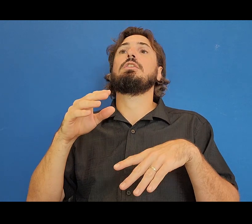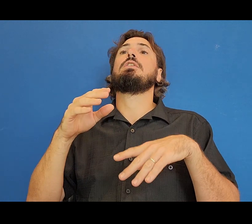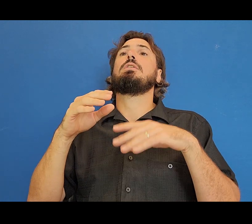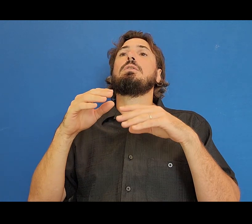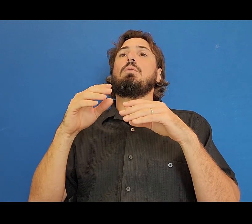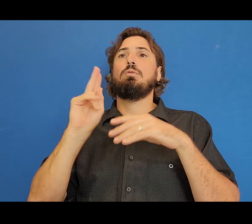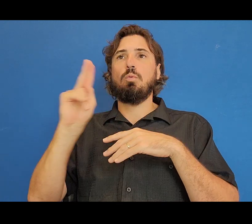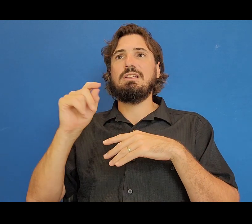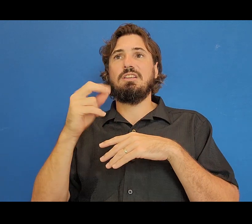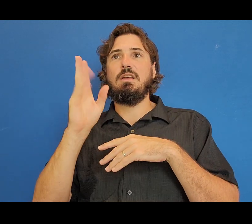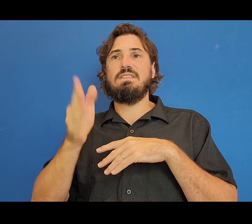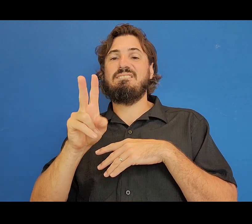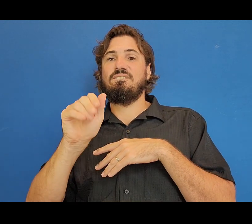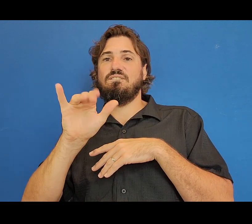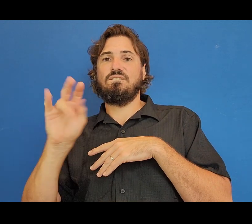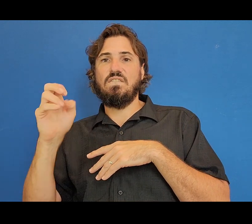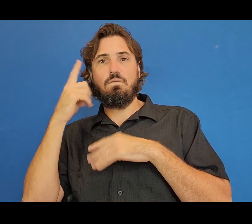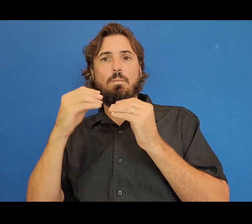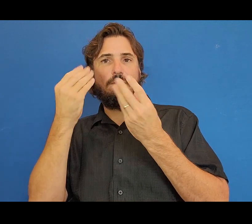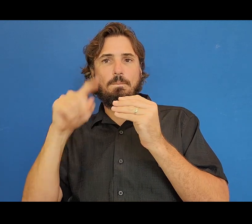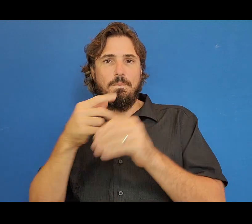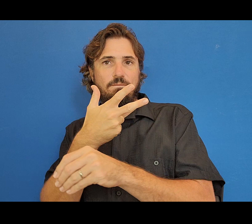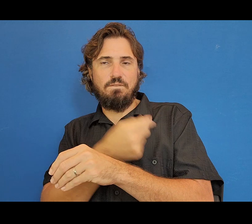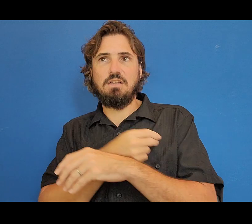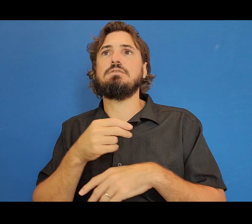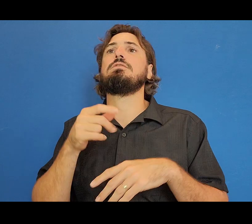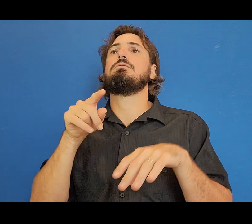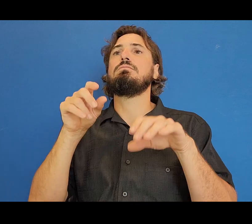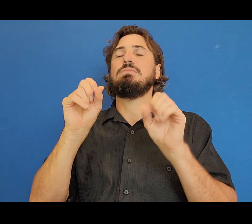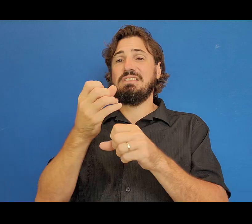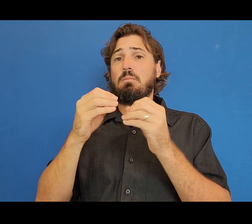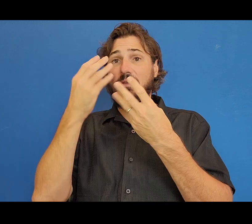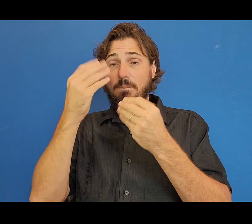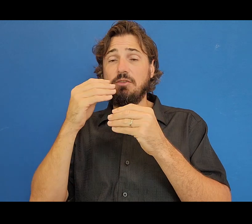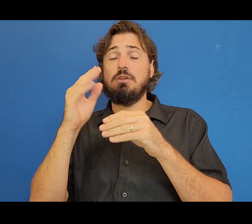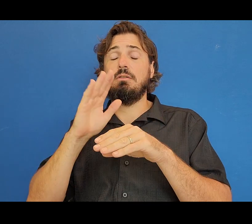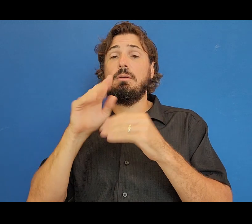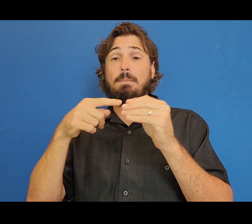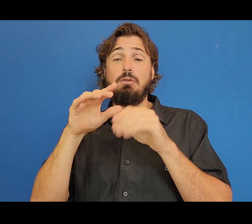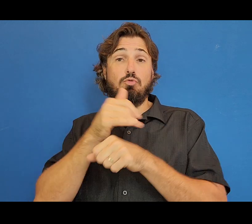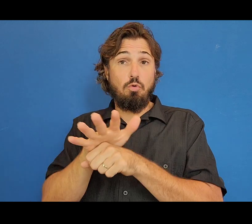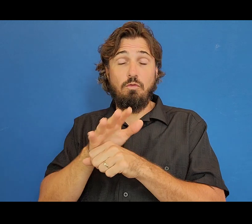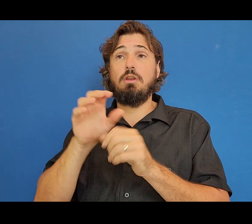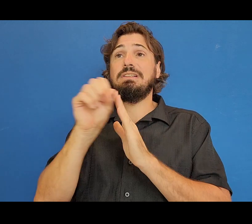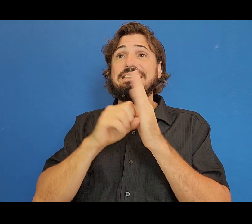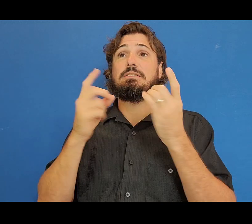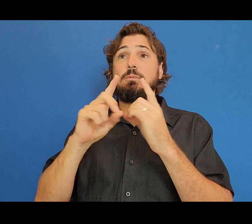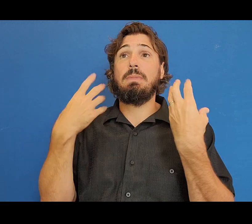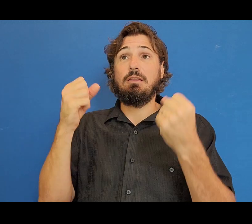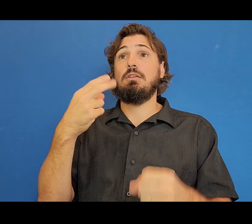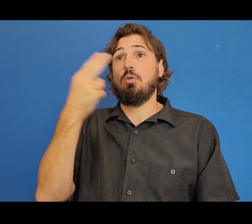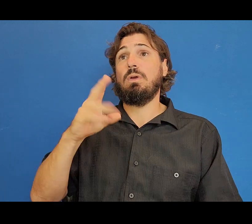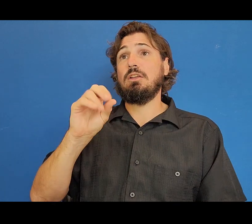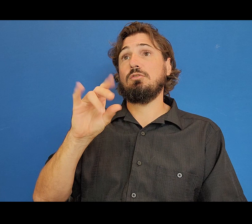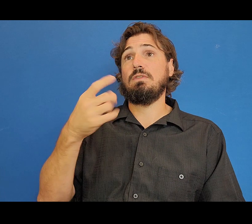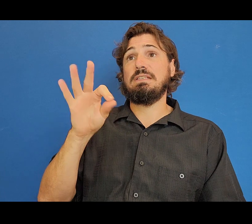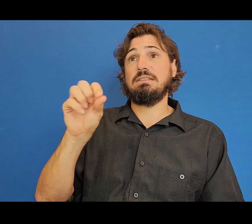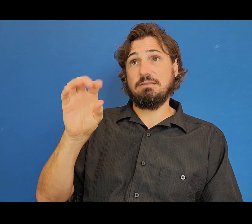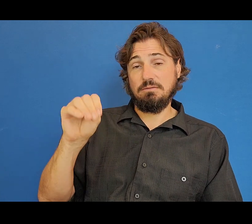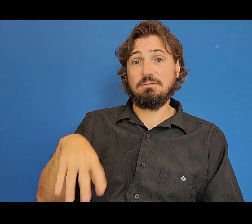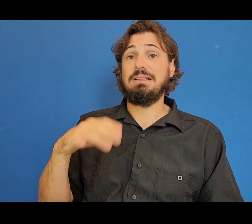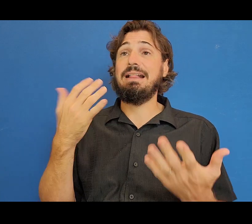You may also find important updates and resources on the State Department of Health’s website, hawaiicovid19.com, or by calling the Kaua‘i District Health Office at 808-241-3495.